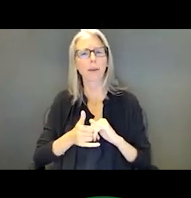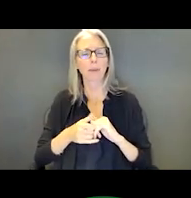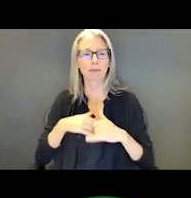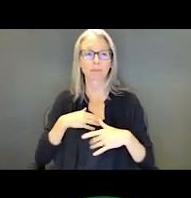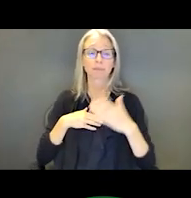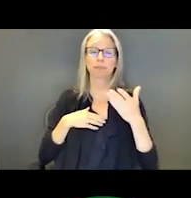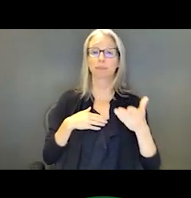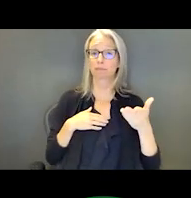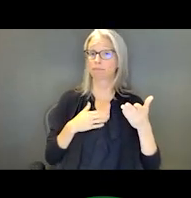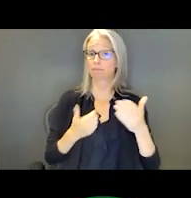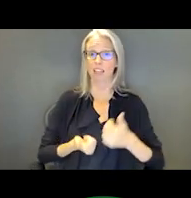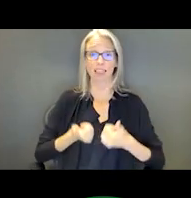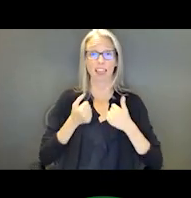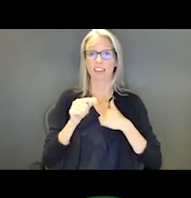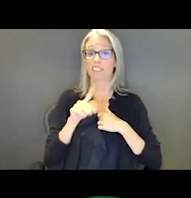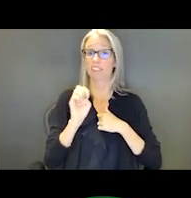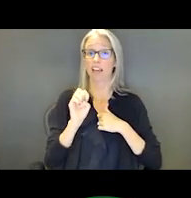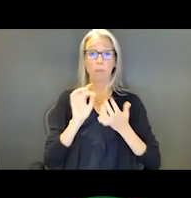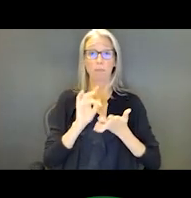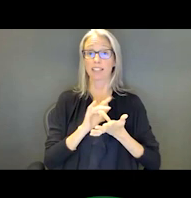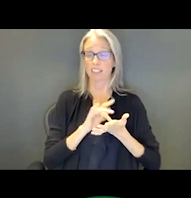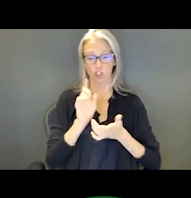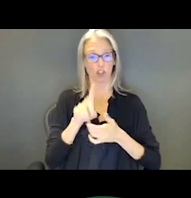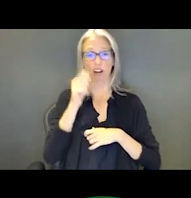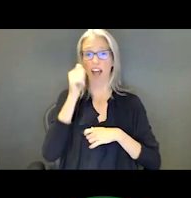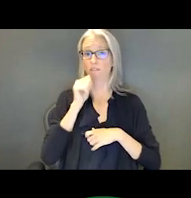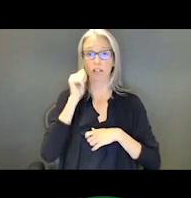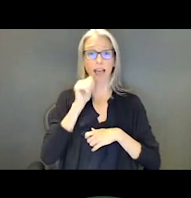we, where we go, what kind of clothes we wear.